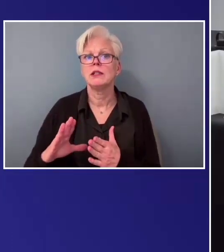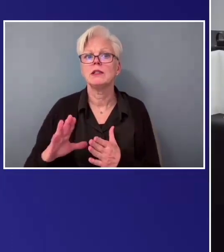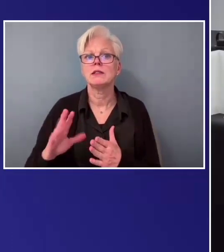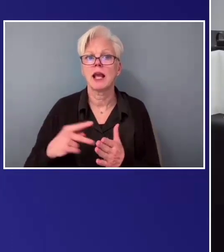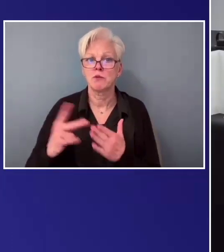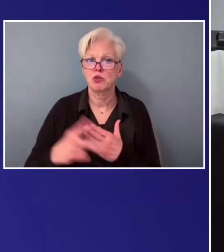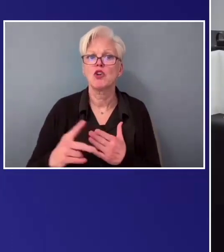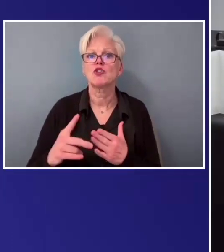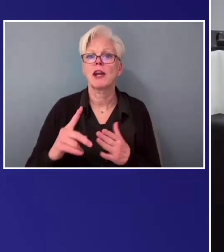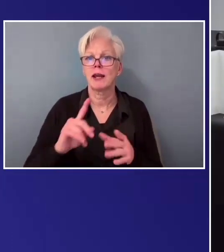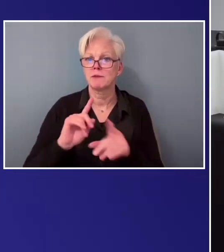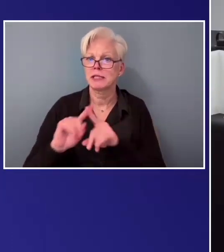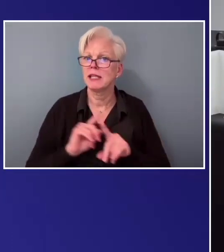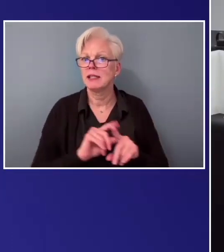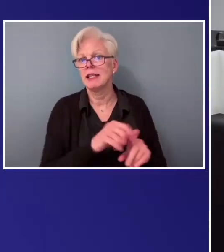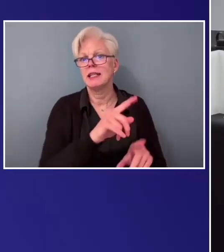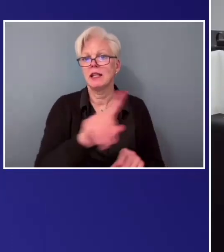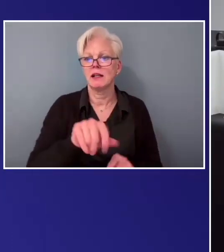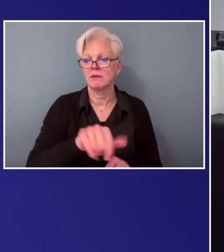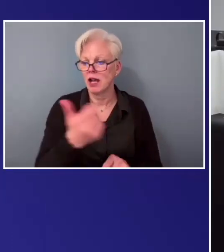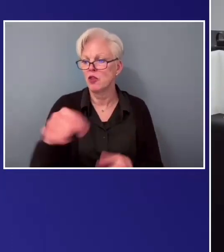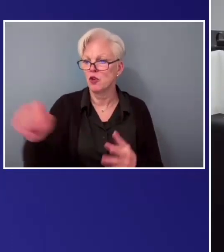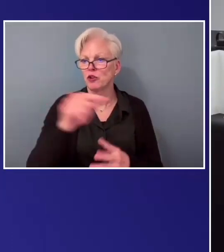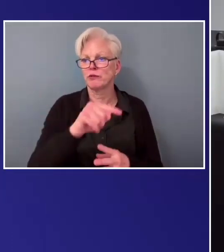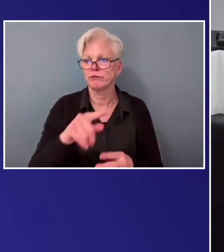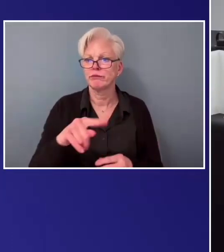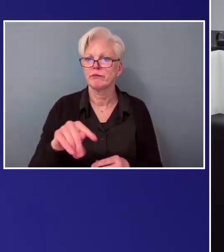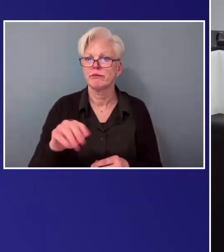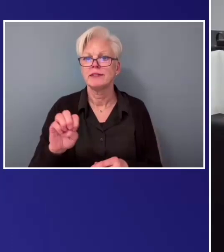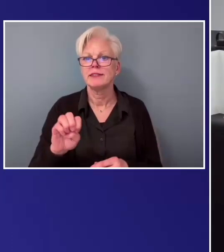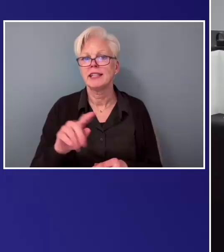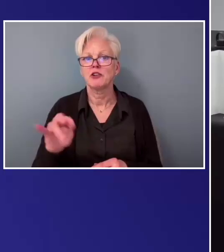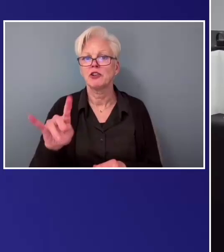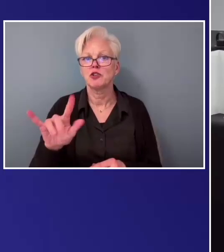territories, but there were a couple where the Puerto Rico standard was slightly